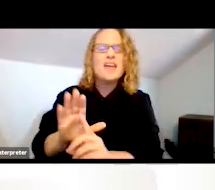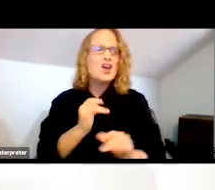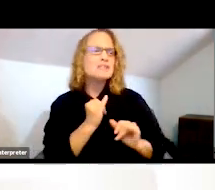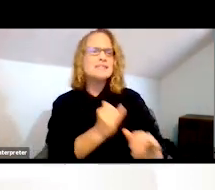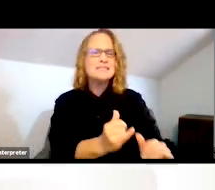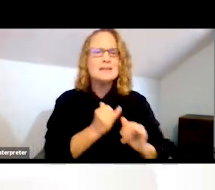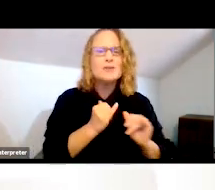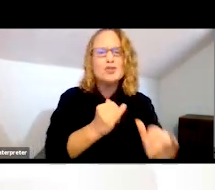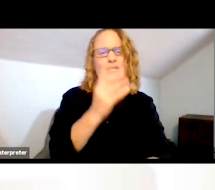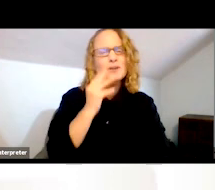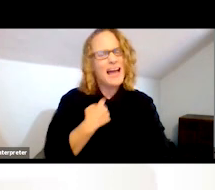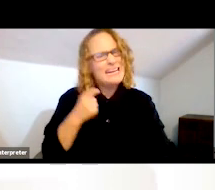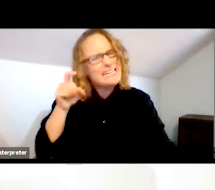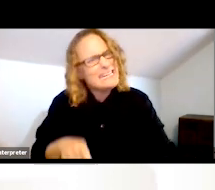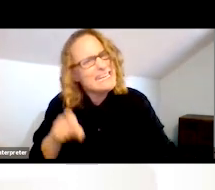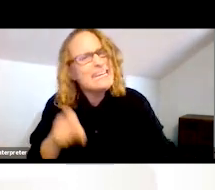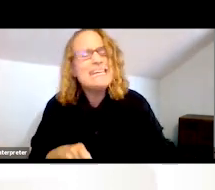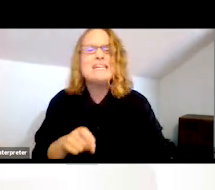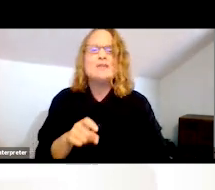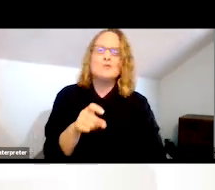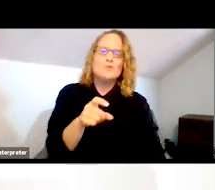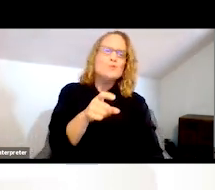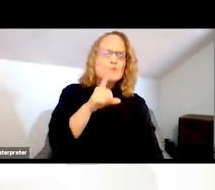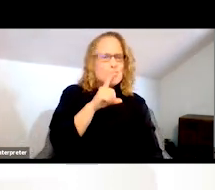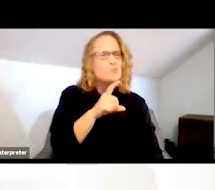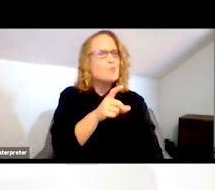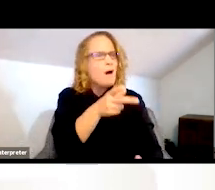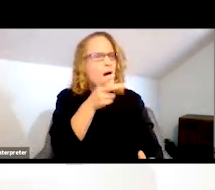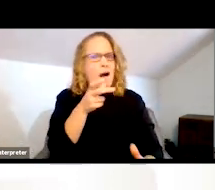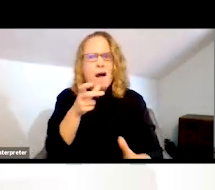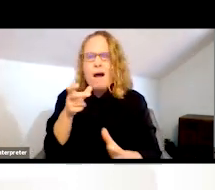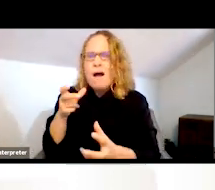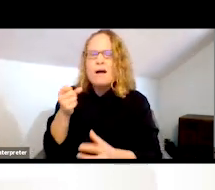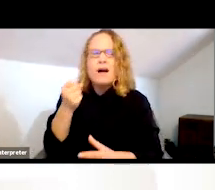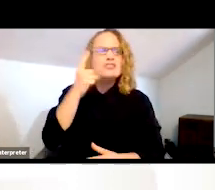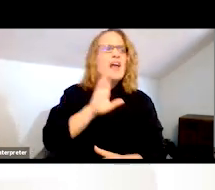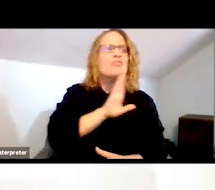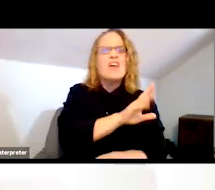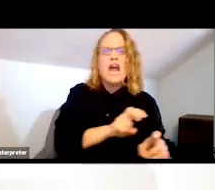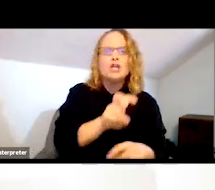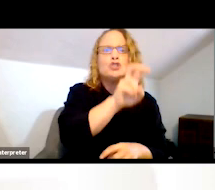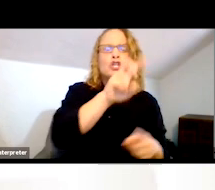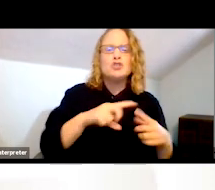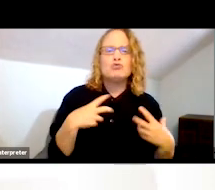and I needed a safe place to do that. I also needed to hear the stories of other people.